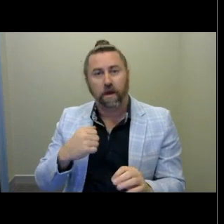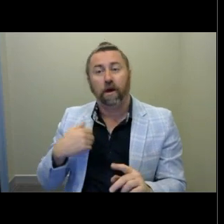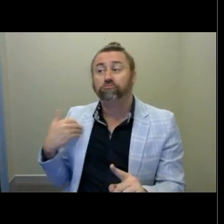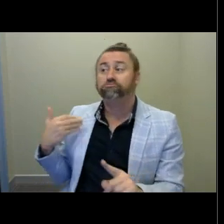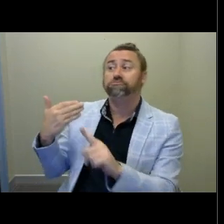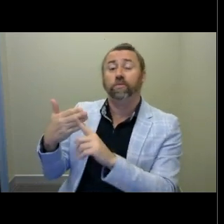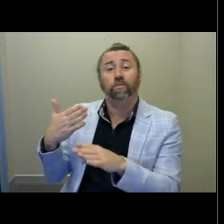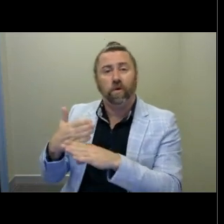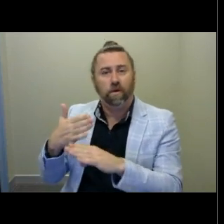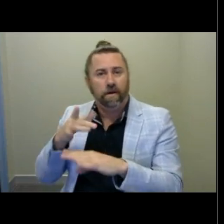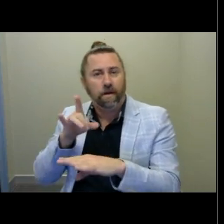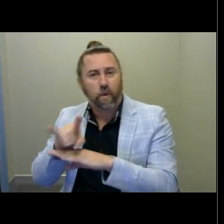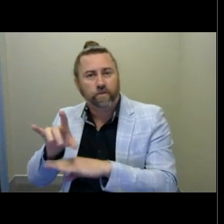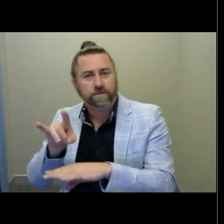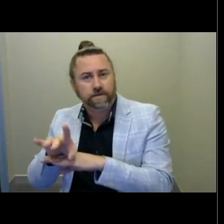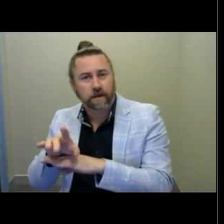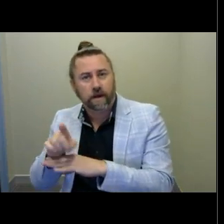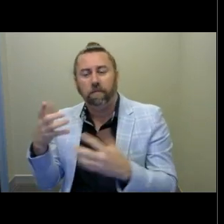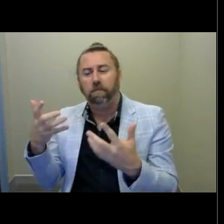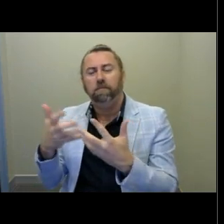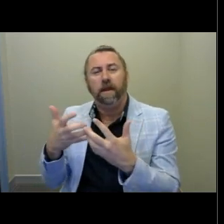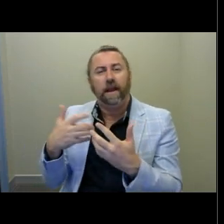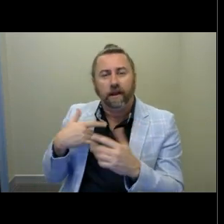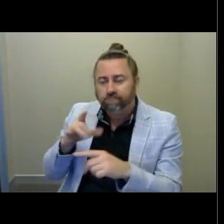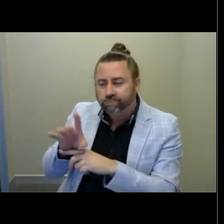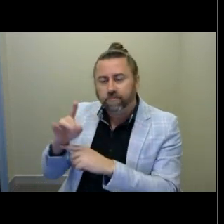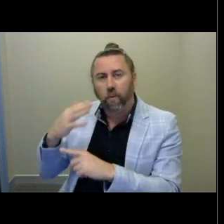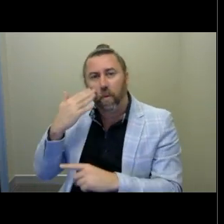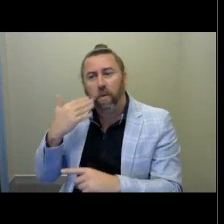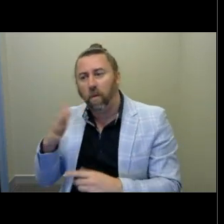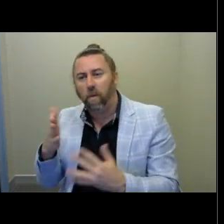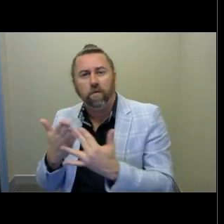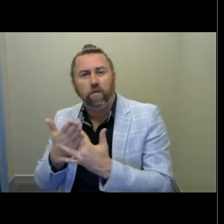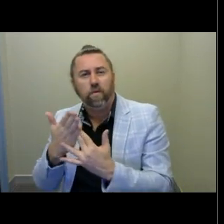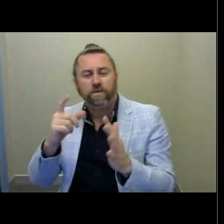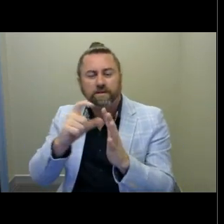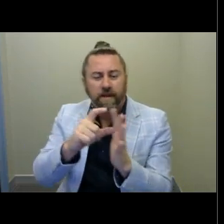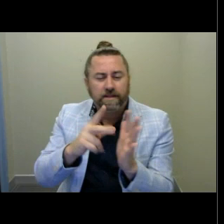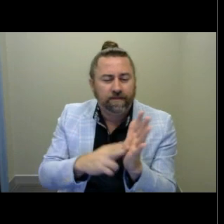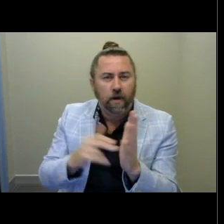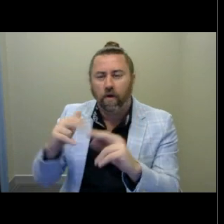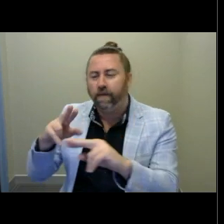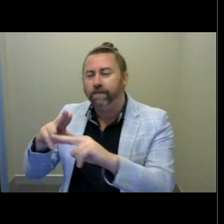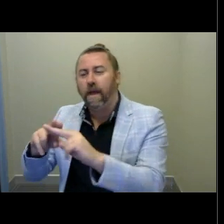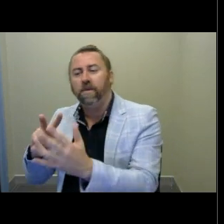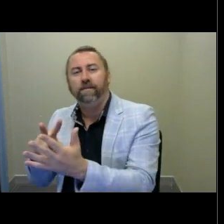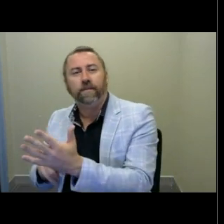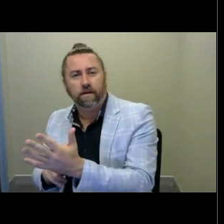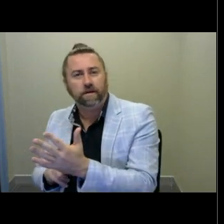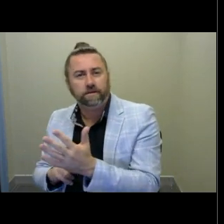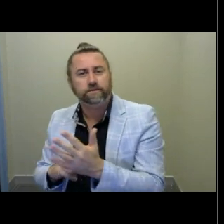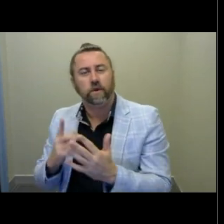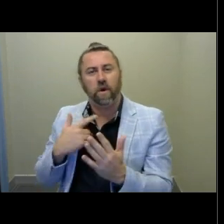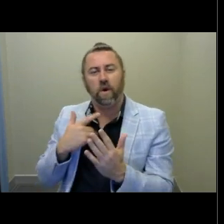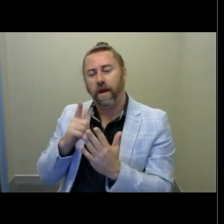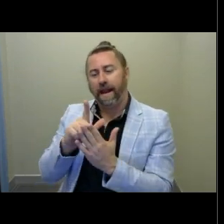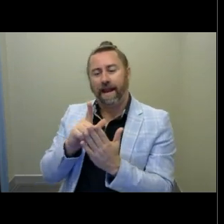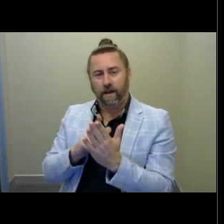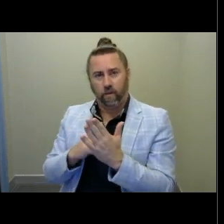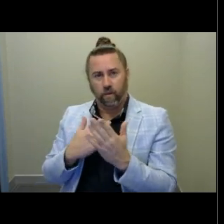with women affected by domestic and family violence. So the legal information that I will be providing is of a general nature only.